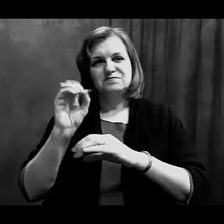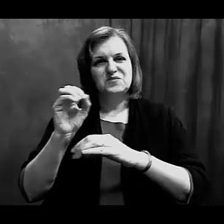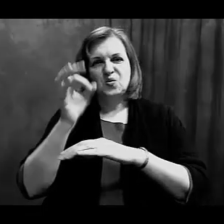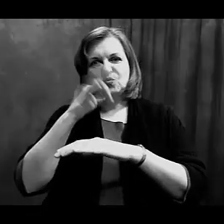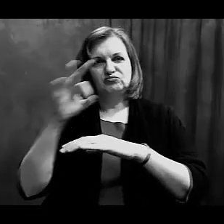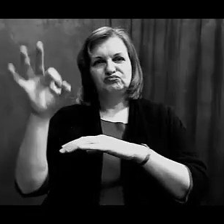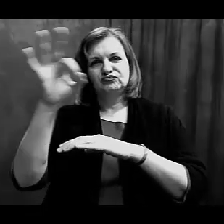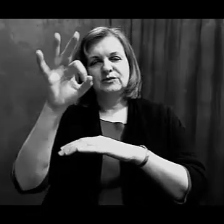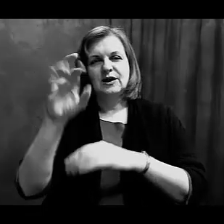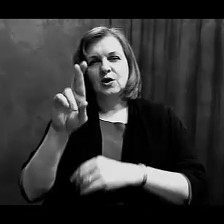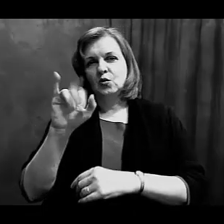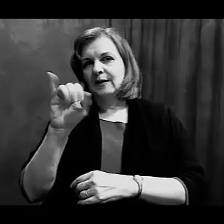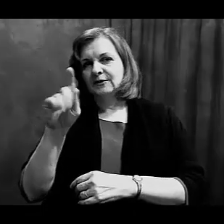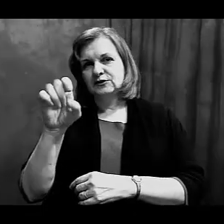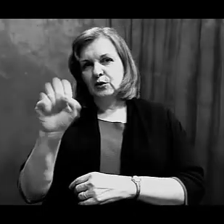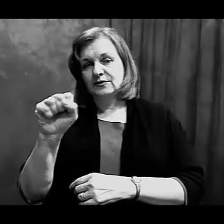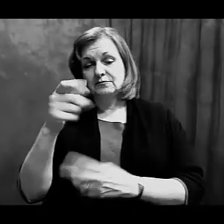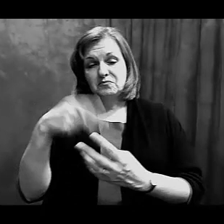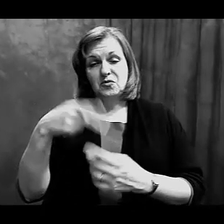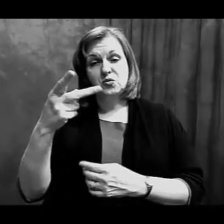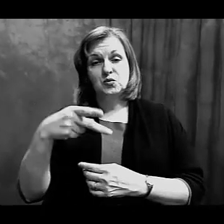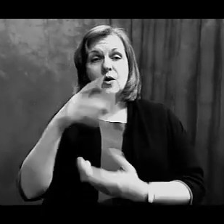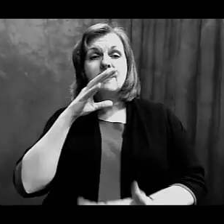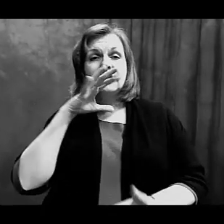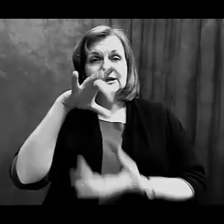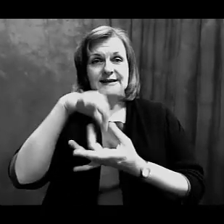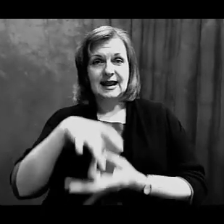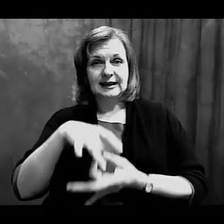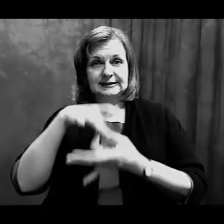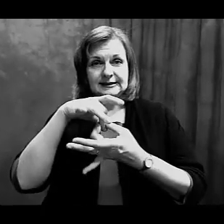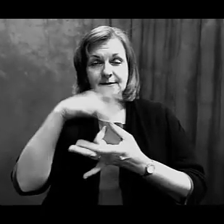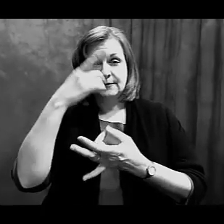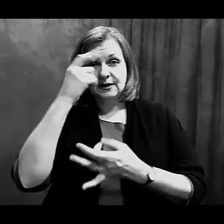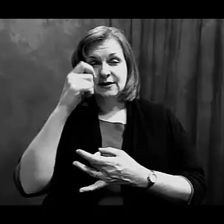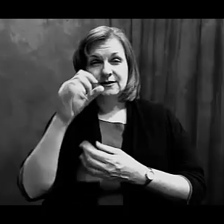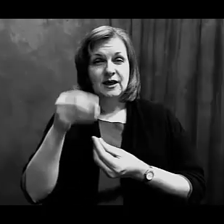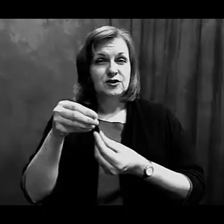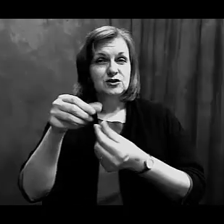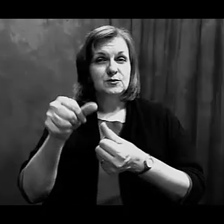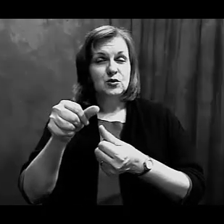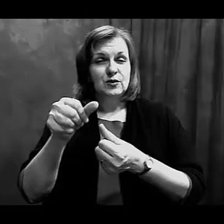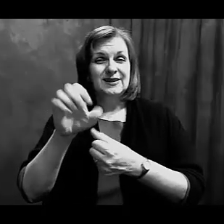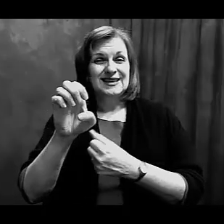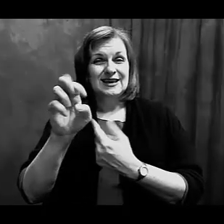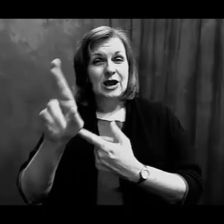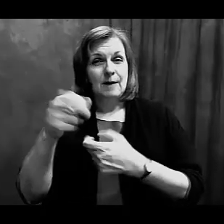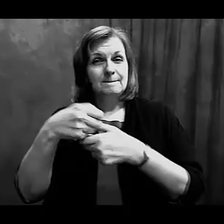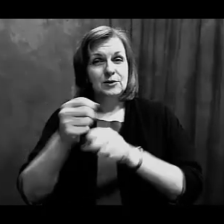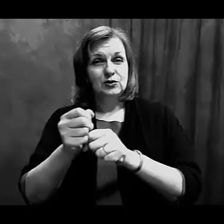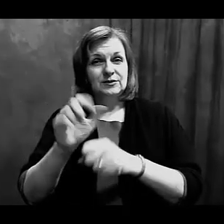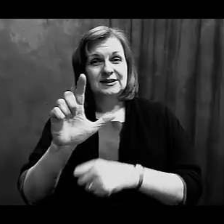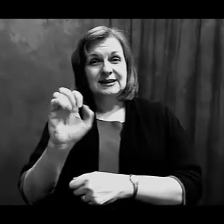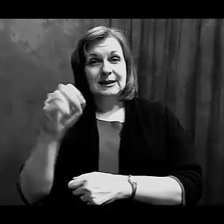they are connected they are connected primarily because the smooth ER is going to produce lipids